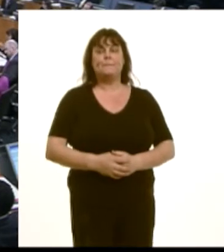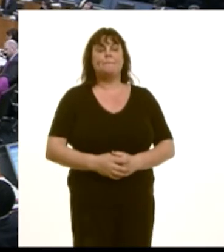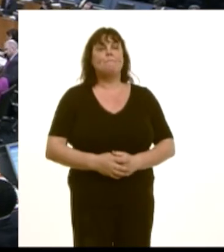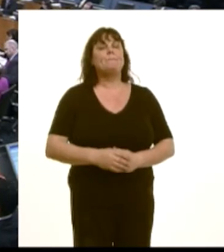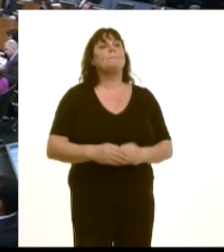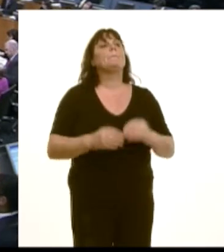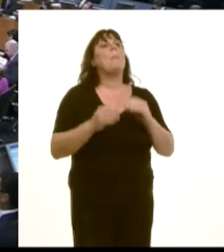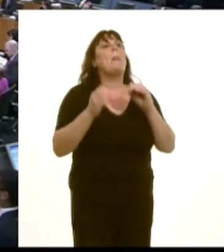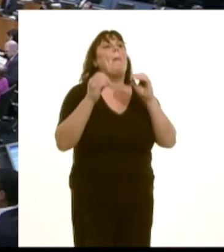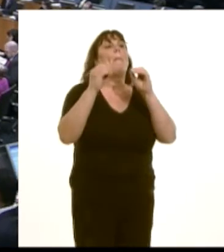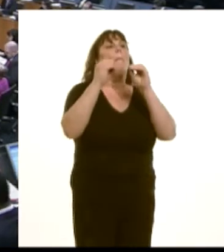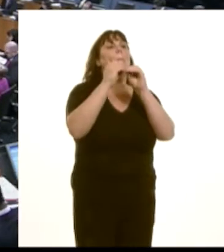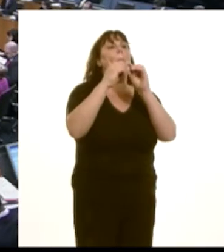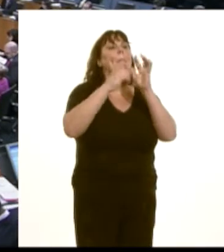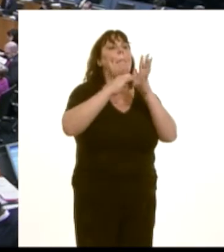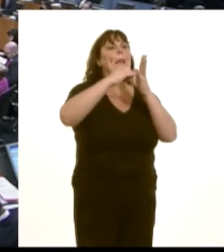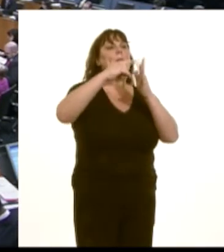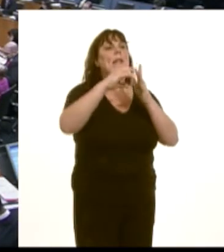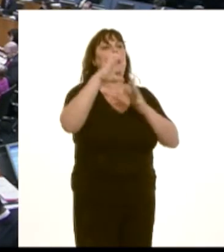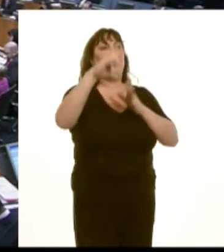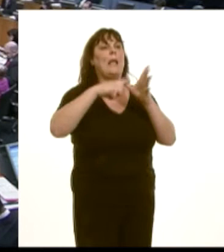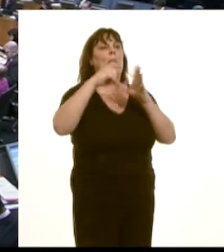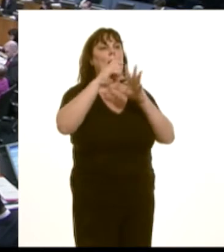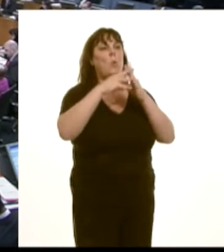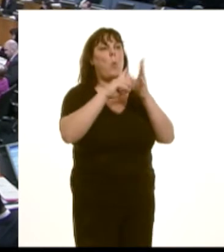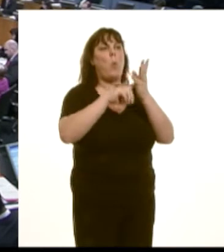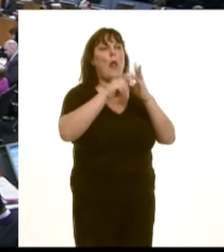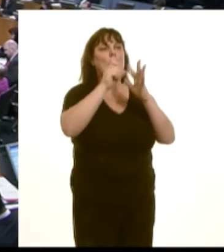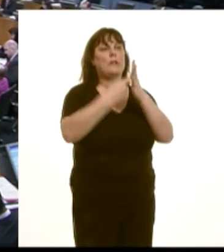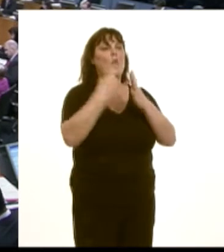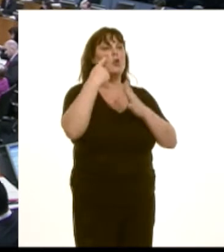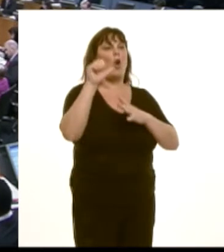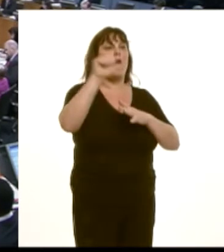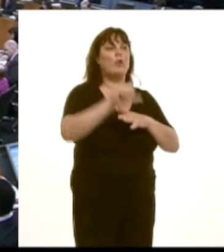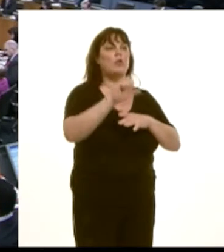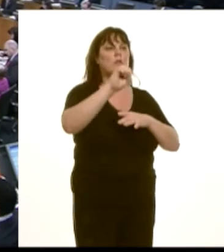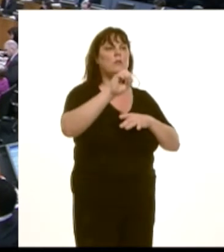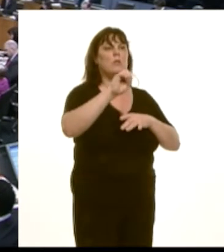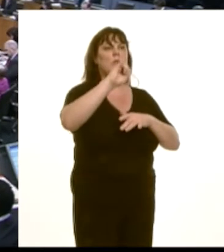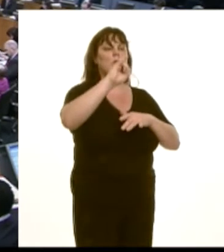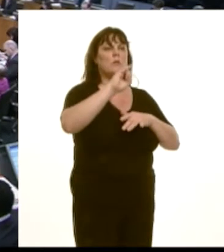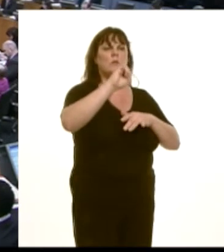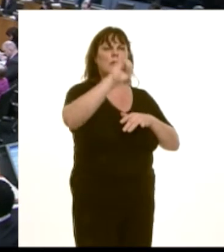Cadwaladr health board saw 726 patients waiting over 12 hours in A&E during the month of October.